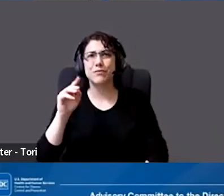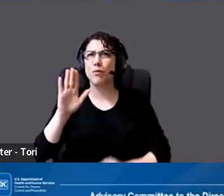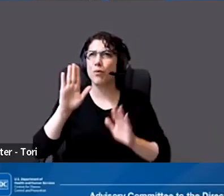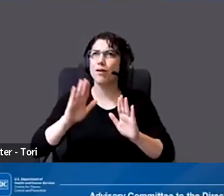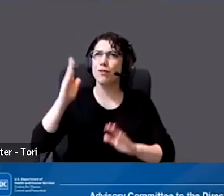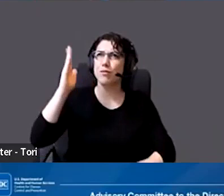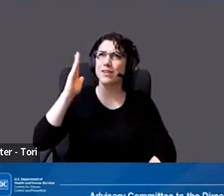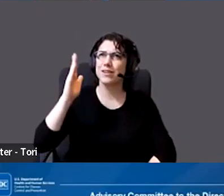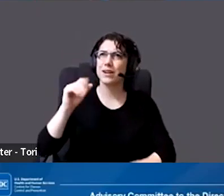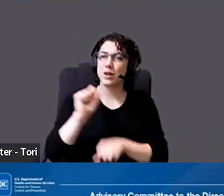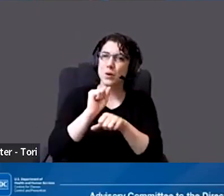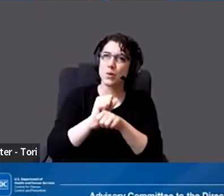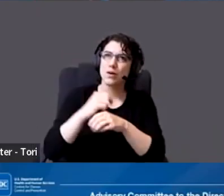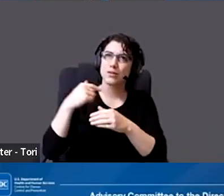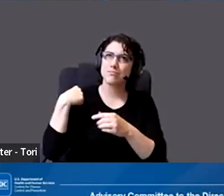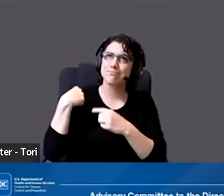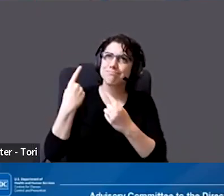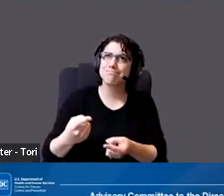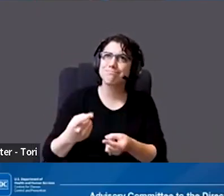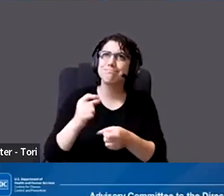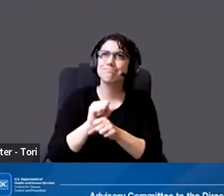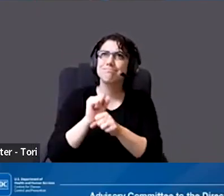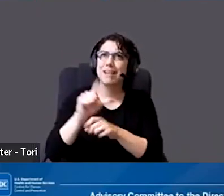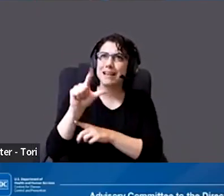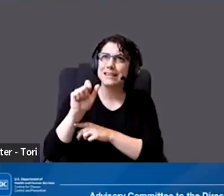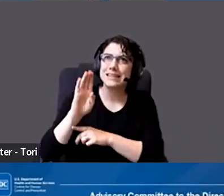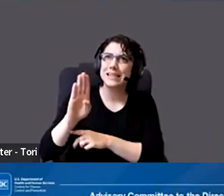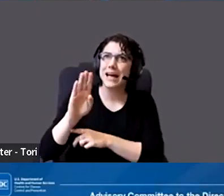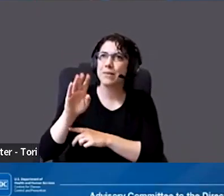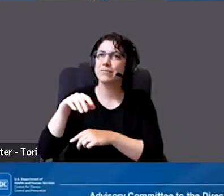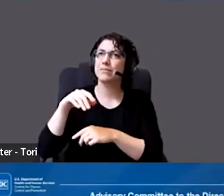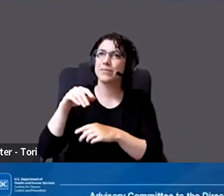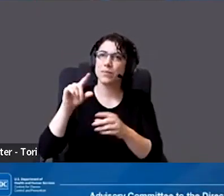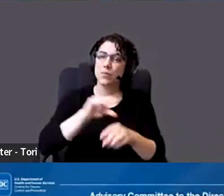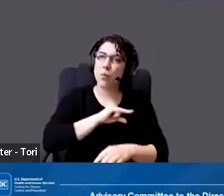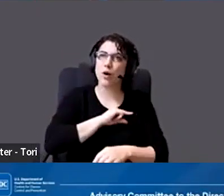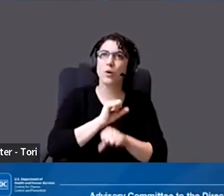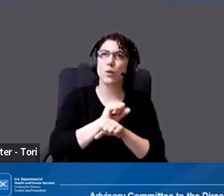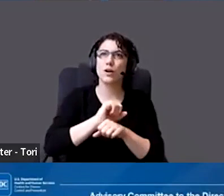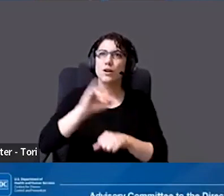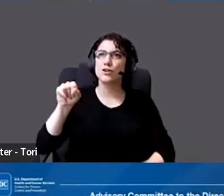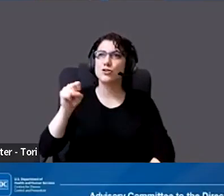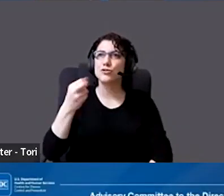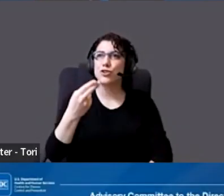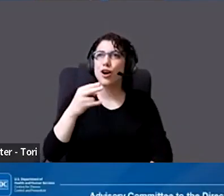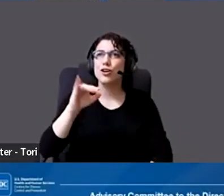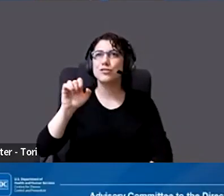that he's been doing on CDC laboratory quality work, and to Josh and Jill for taking this on and leading us forward.